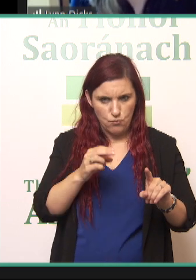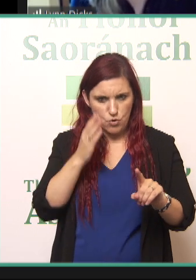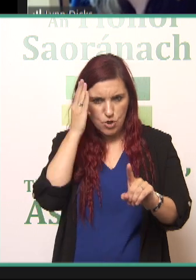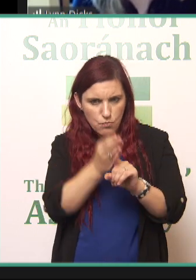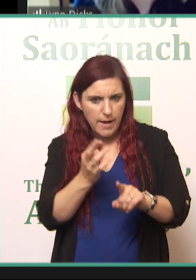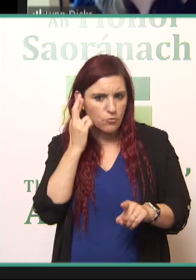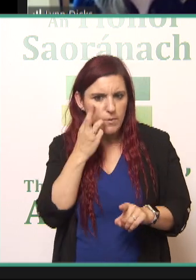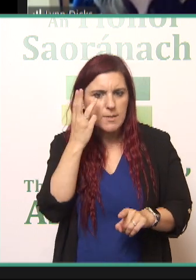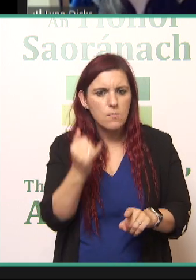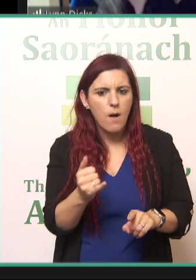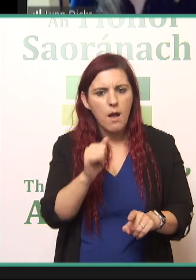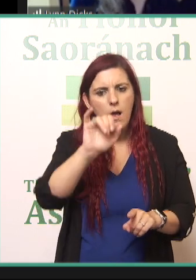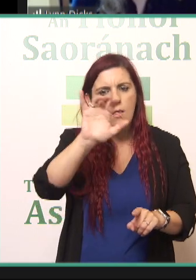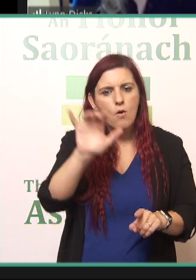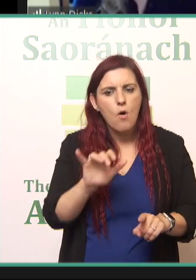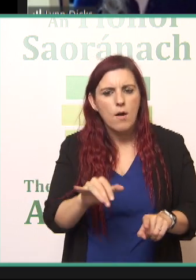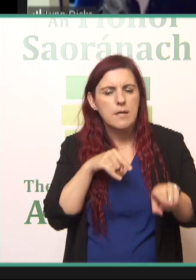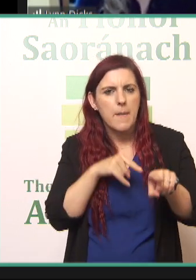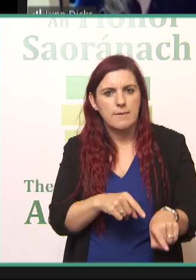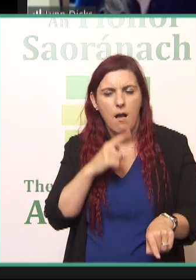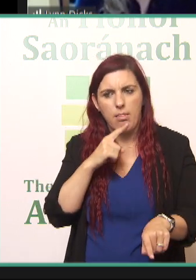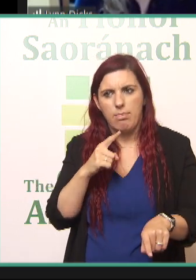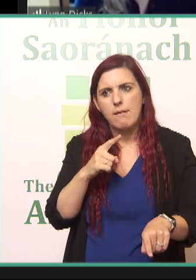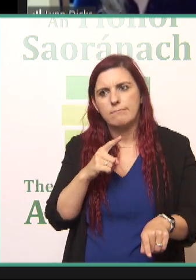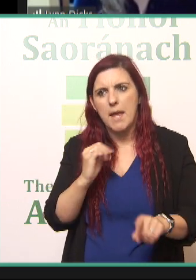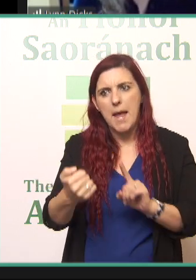ordered according to the proportion of the impact that scientists believe comes from these different